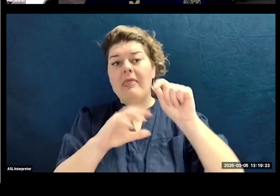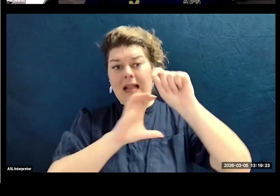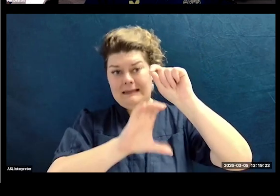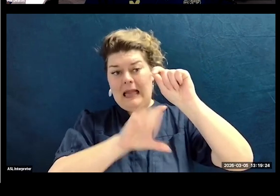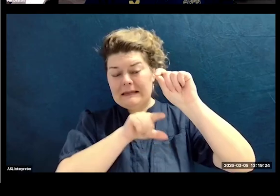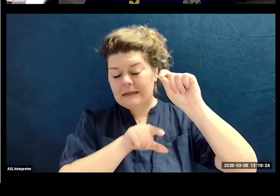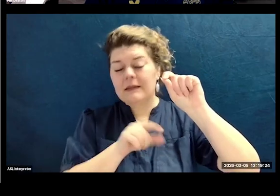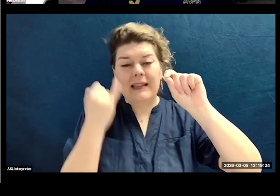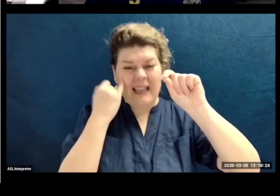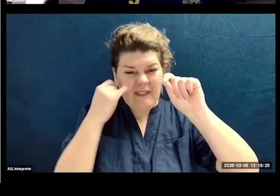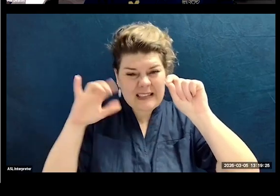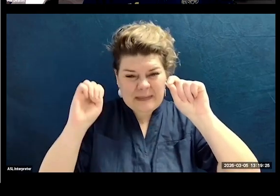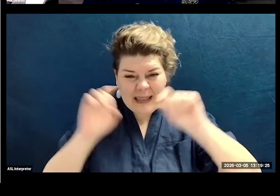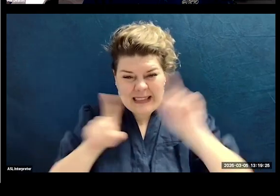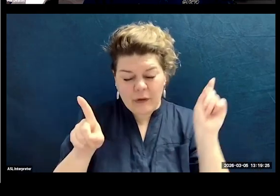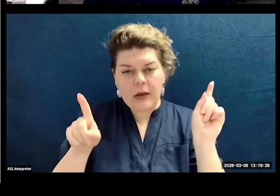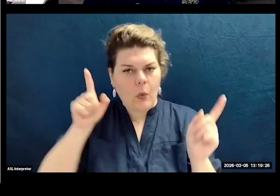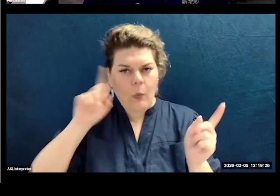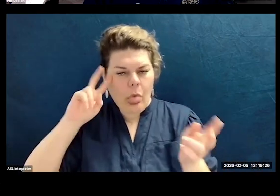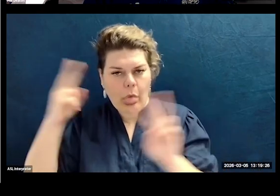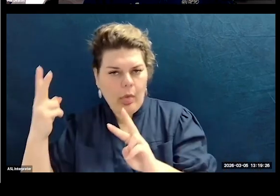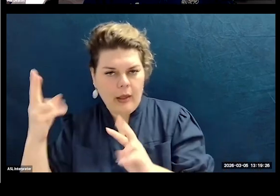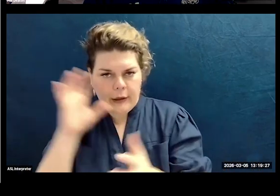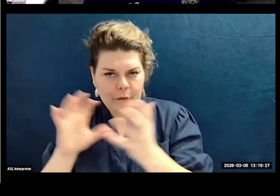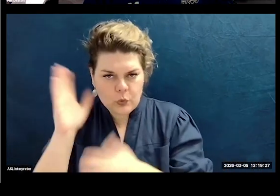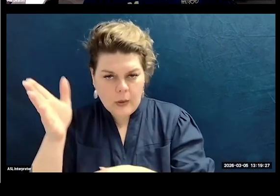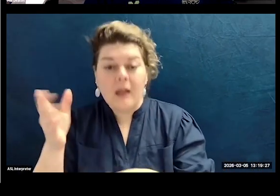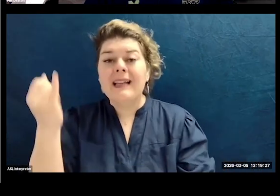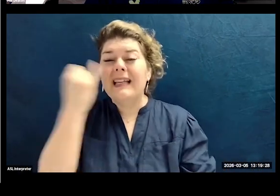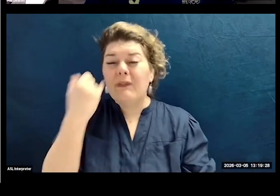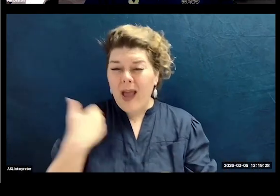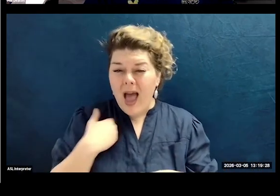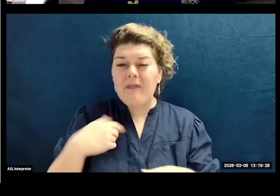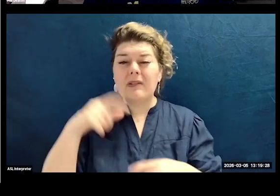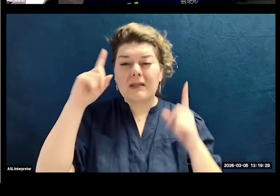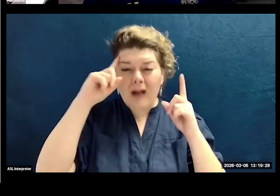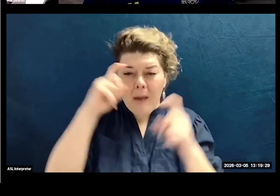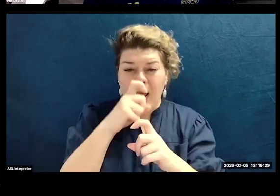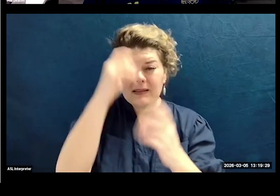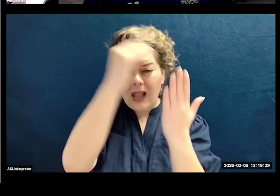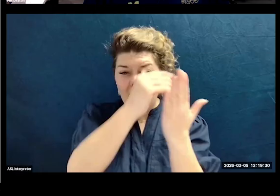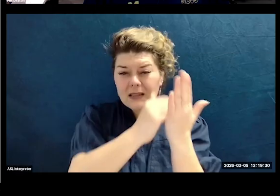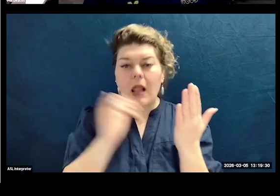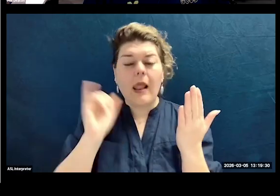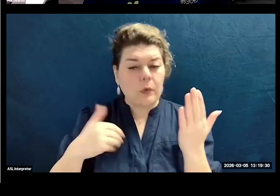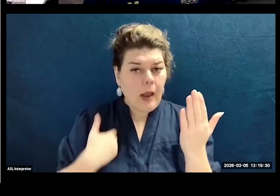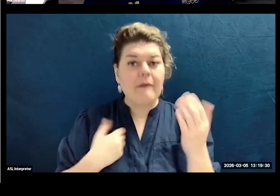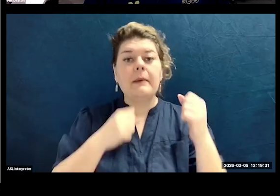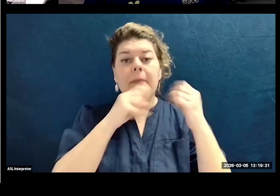Auto-tagging also gets pretty confused by those complex list structures that we talked about earlier. So, if you have multiply nested lists,